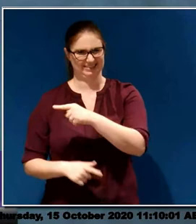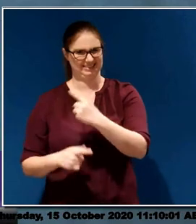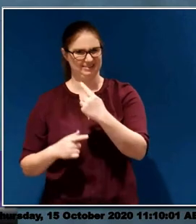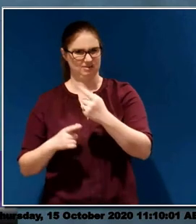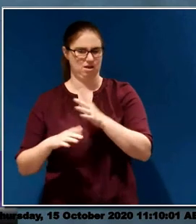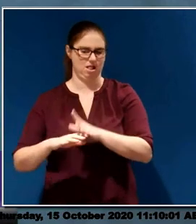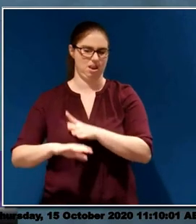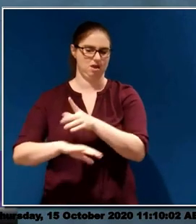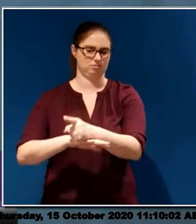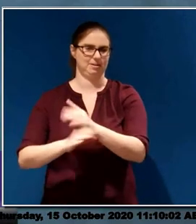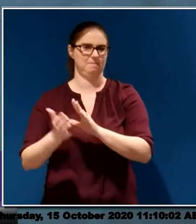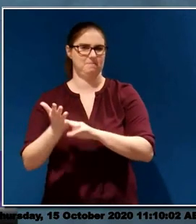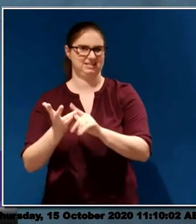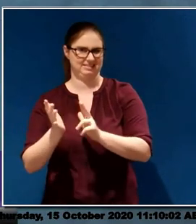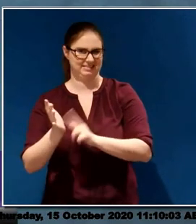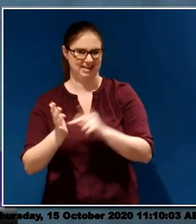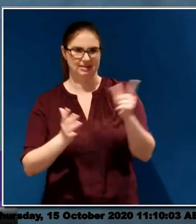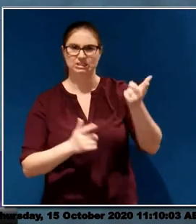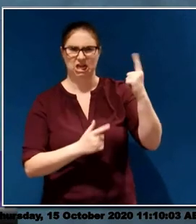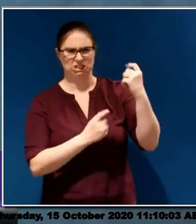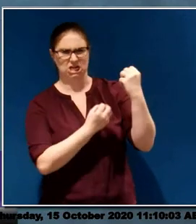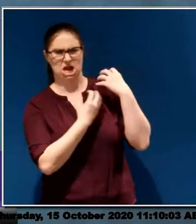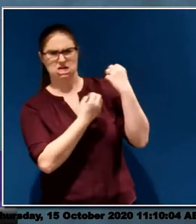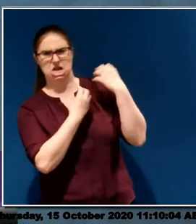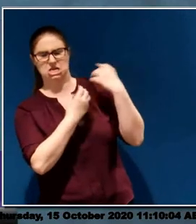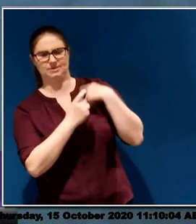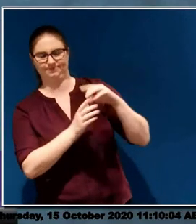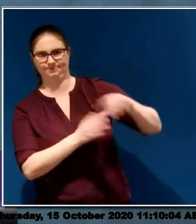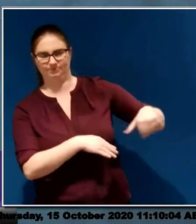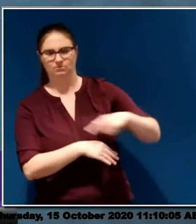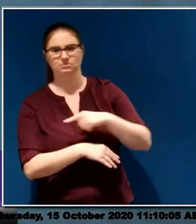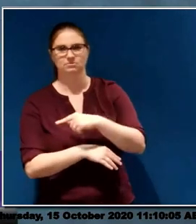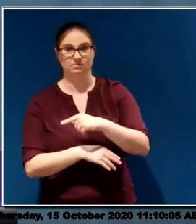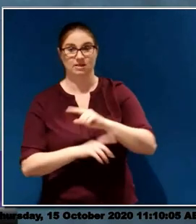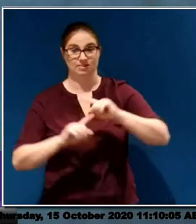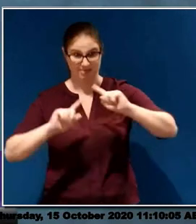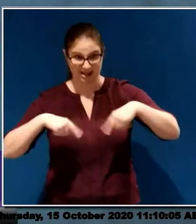The next Monday I had probably one of the biggest meltdowns I've ever had,